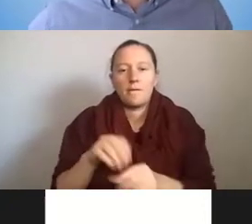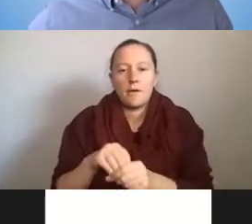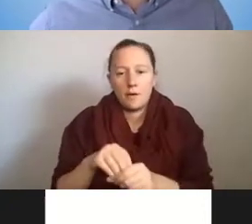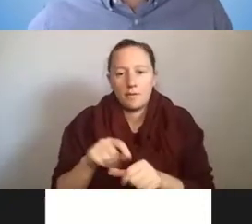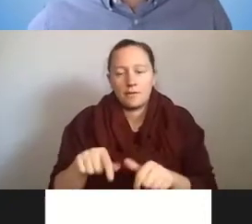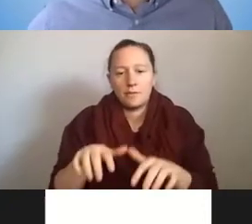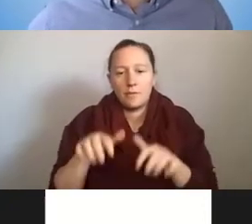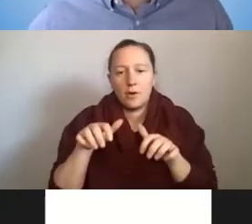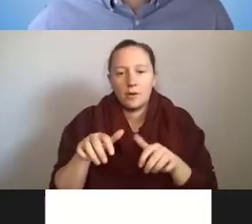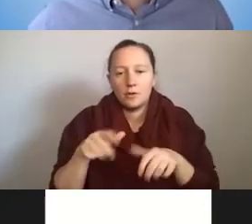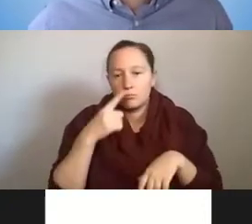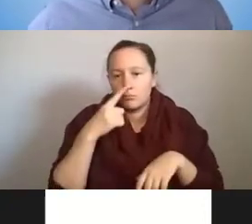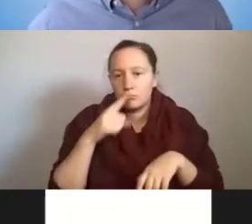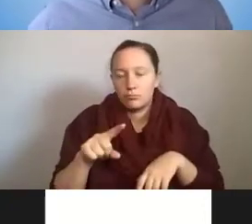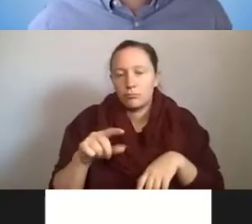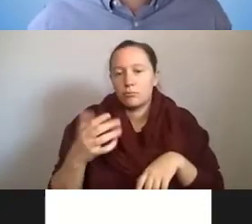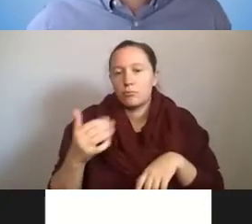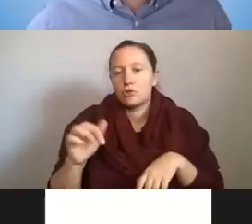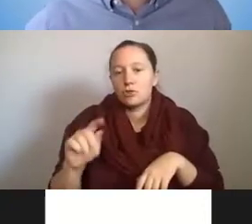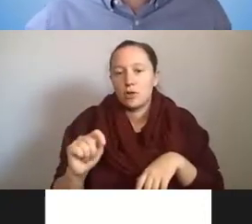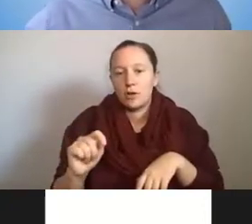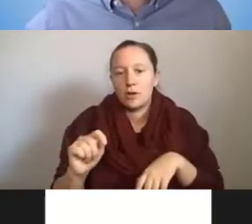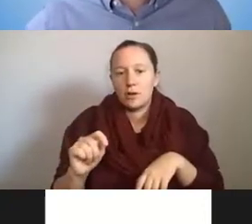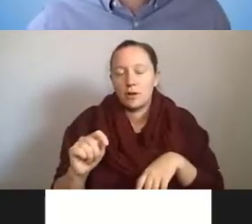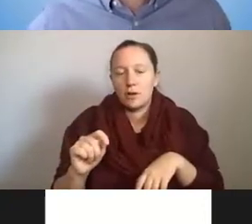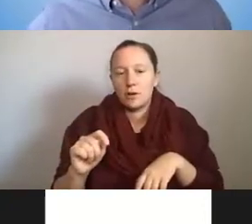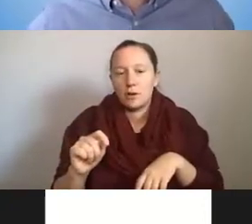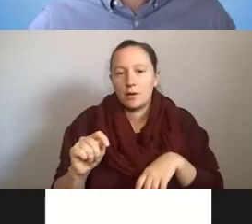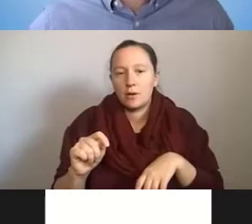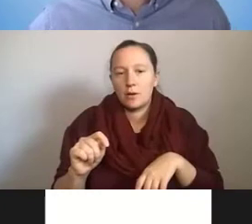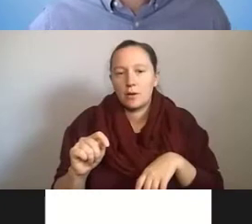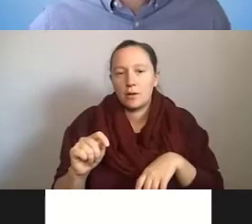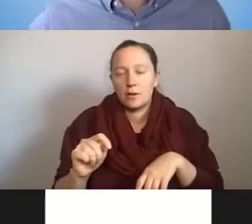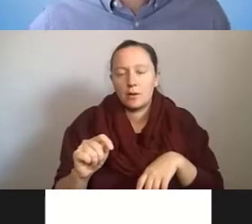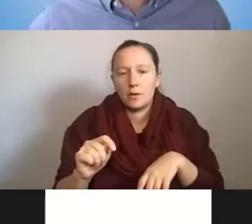So if it's possible for me to get the first poll question up,